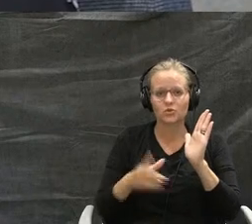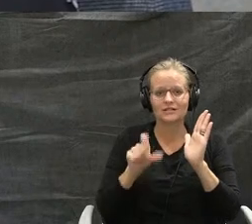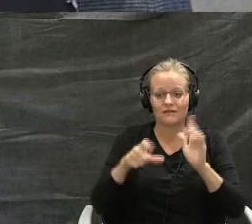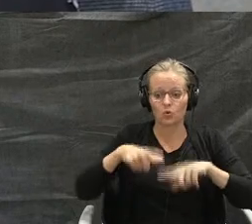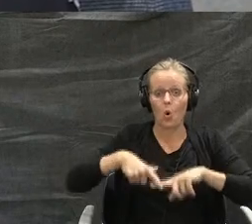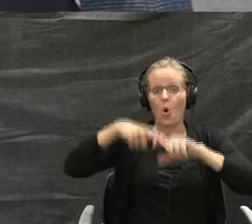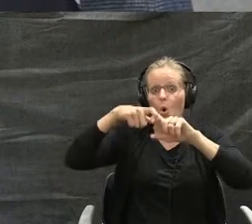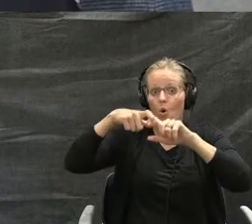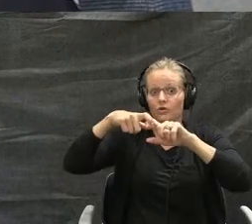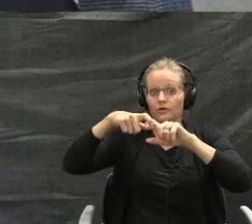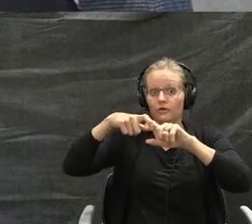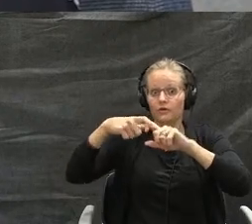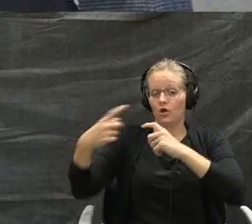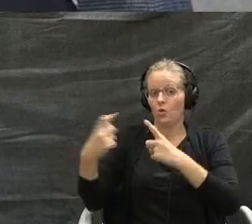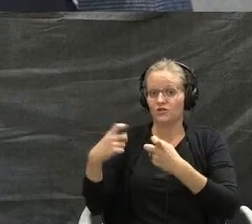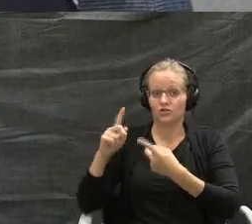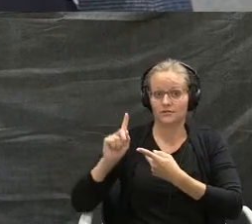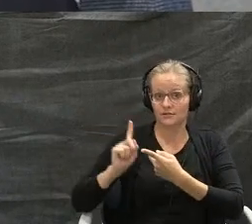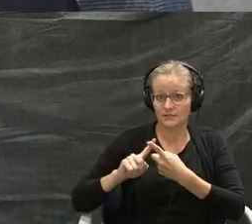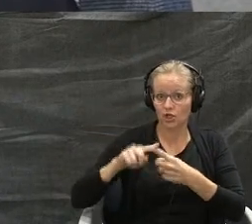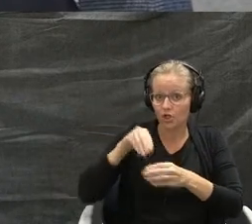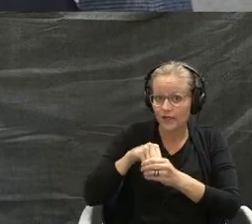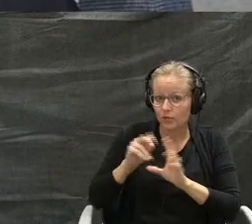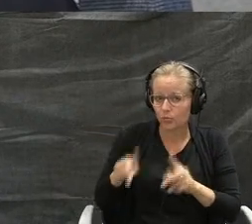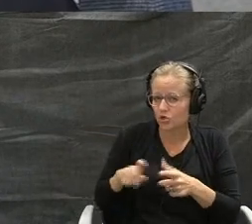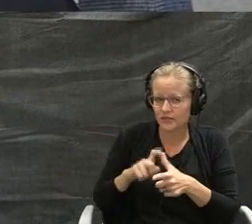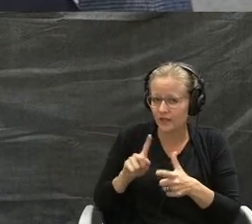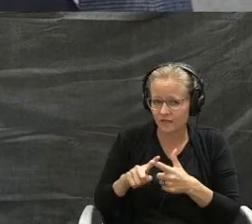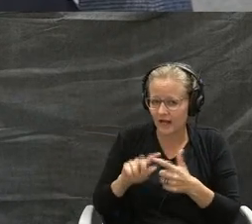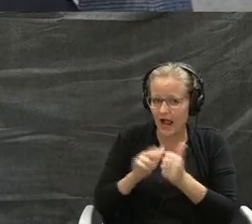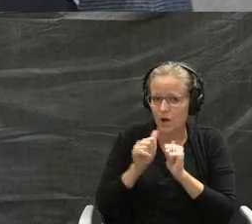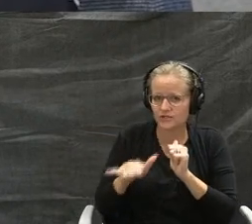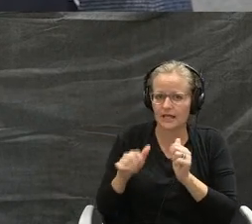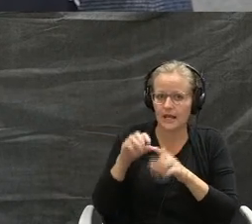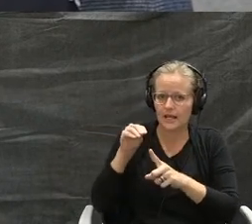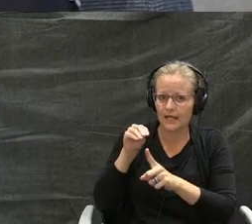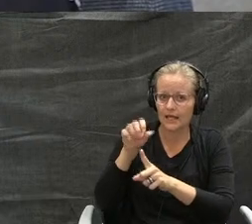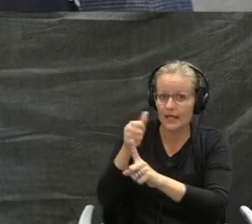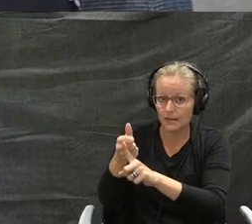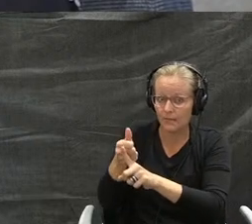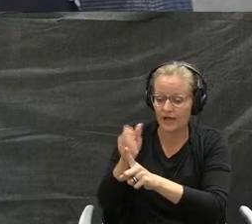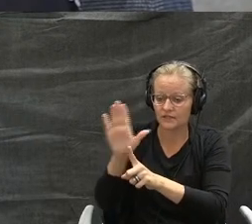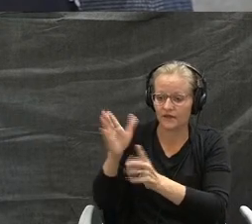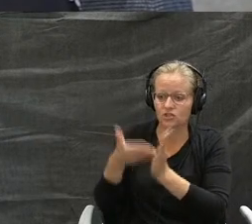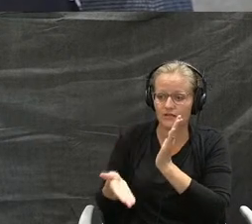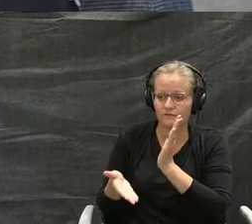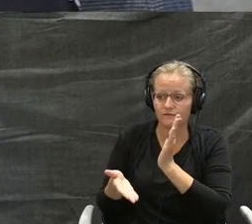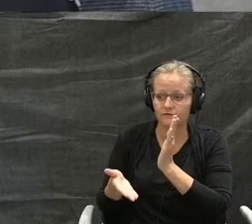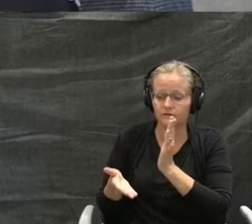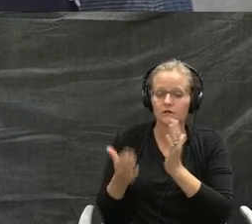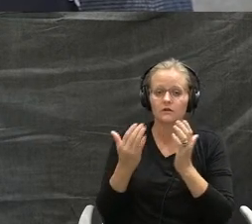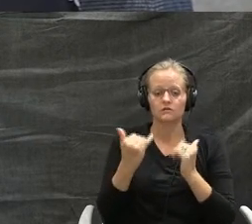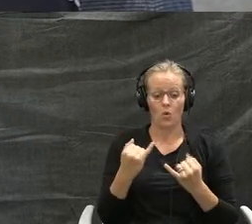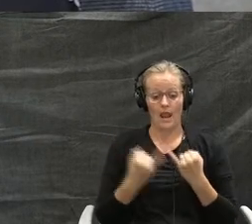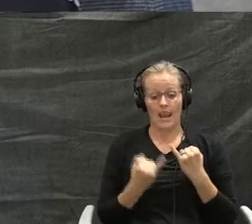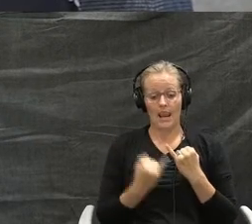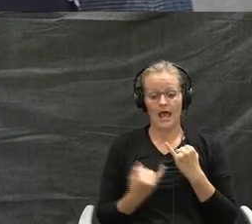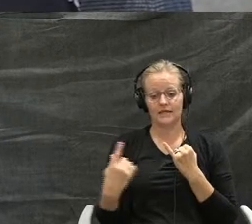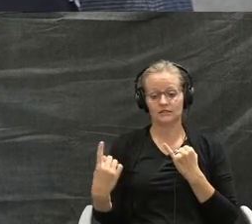fashion? My last question, will the board be working with MDE to re evaluate the arts and physical education requirements